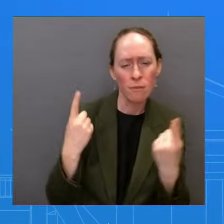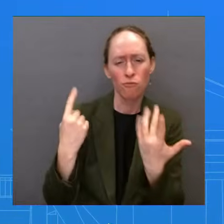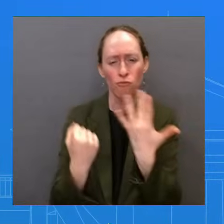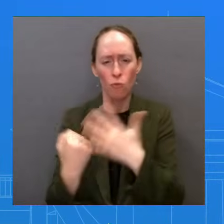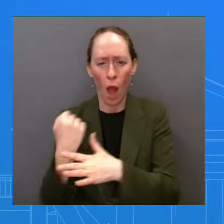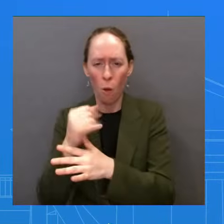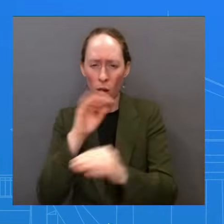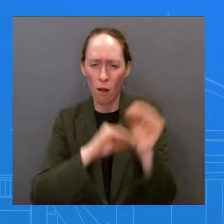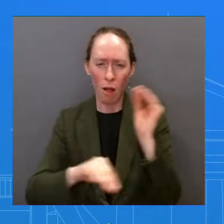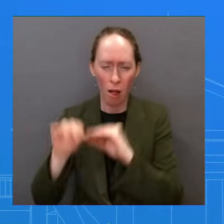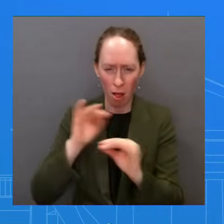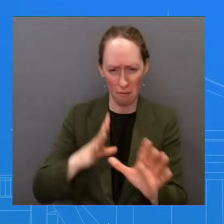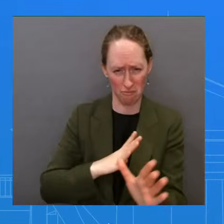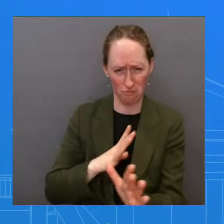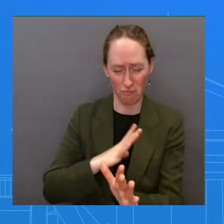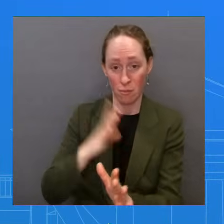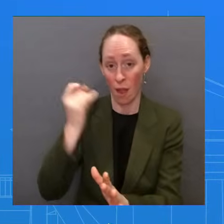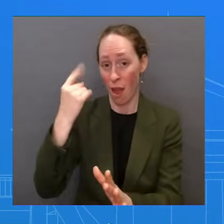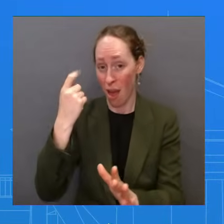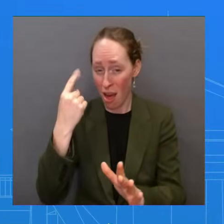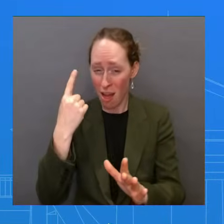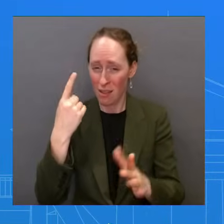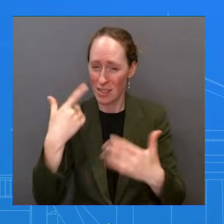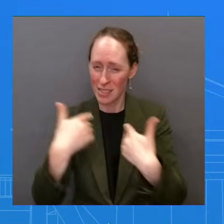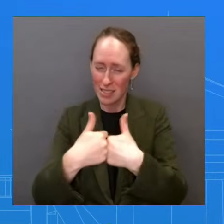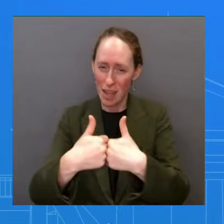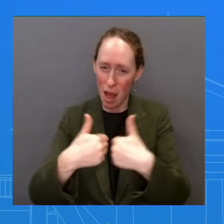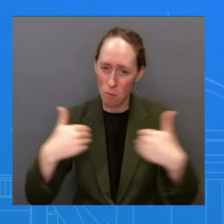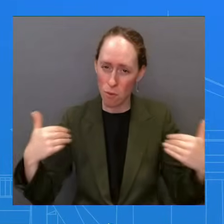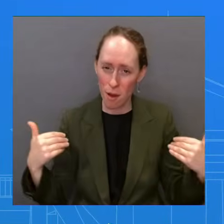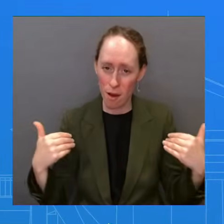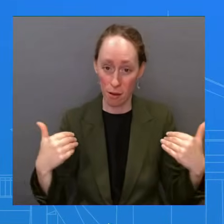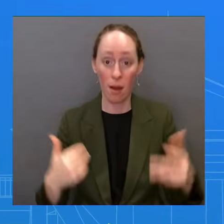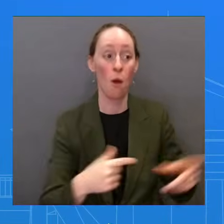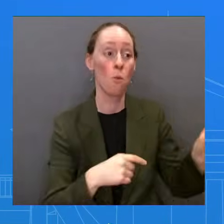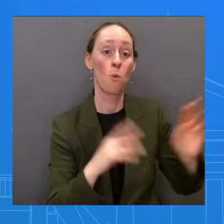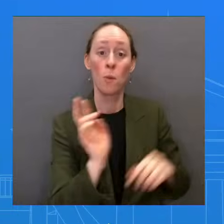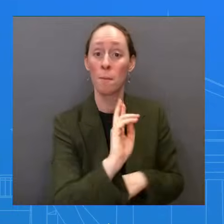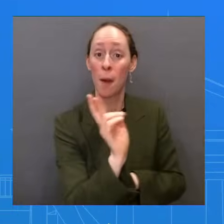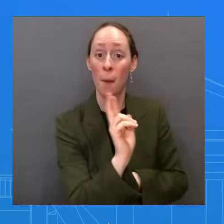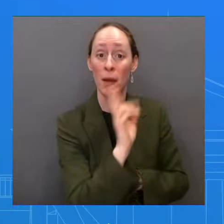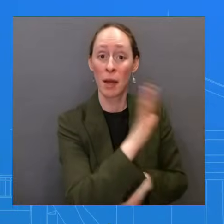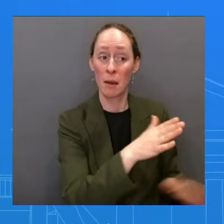It makes a series of deeply devastating and unpopular cuts to things like veterans' health benefits.